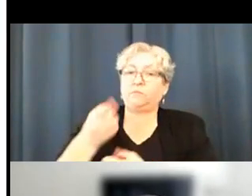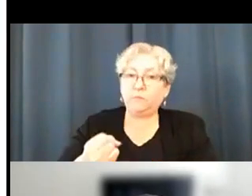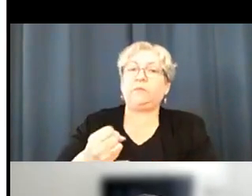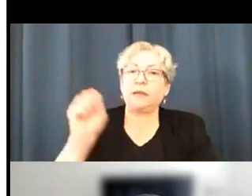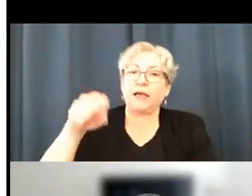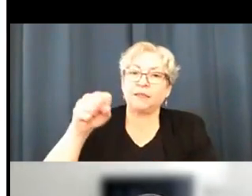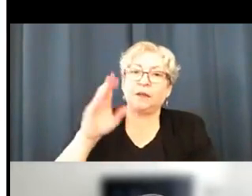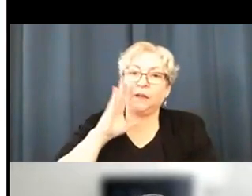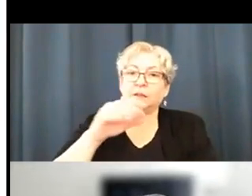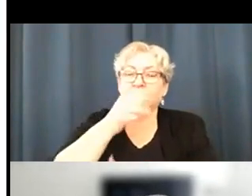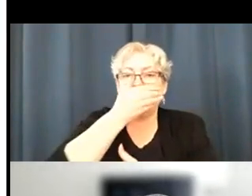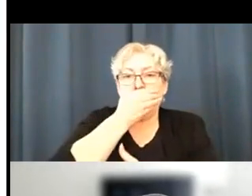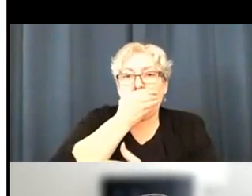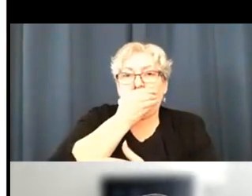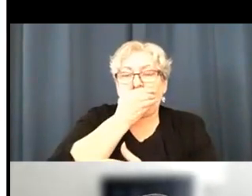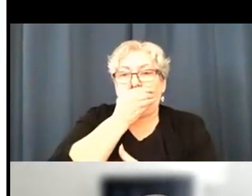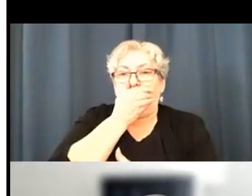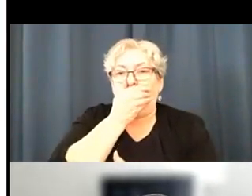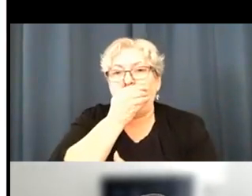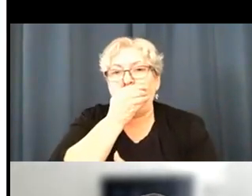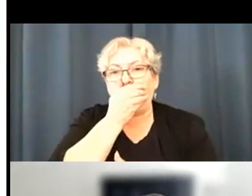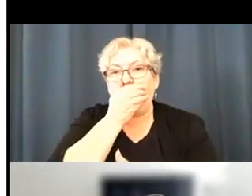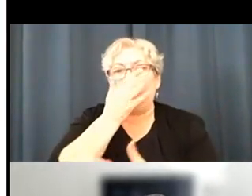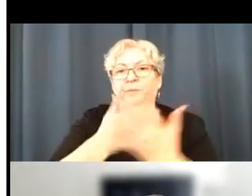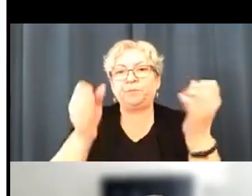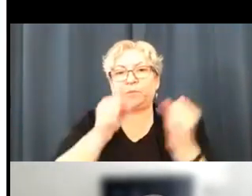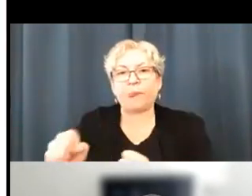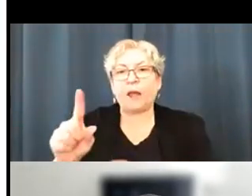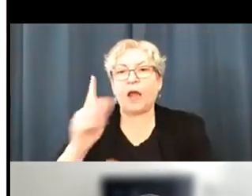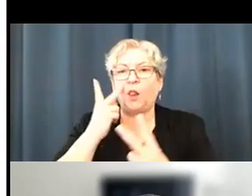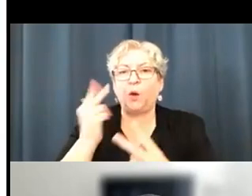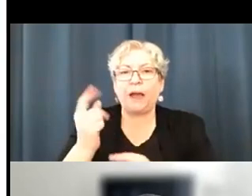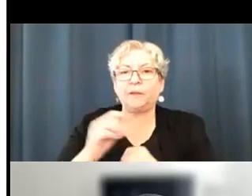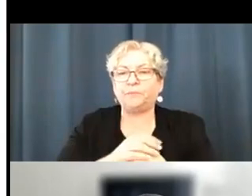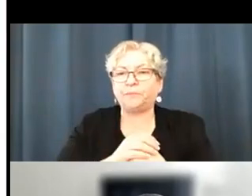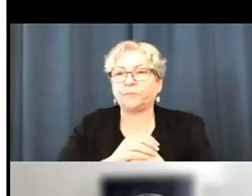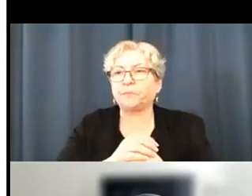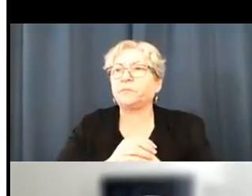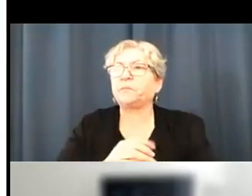So, those are some strategies that you can look into. And one more thing William.